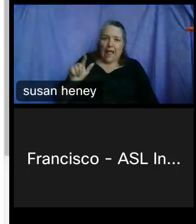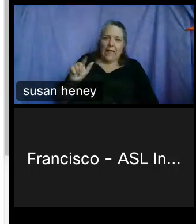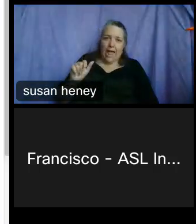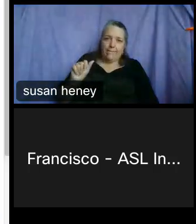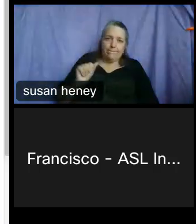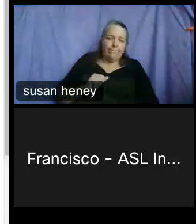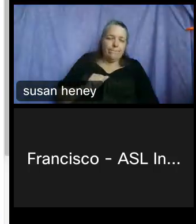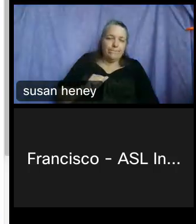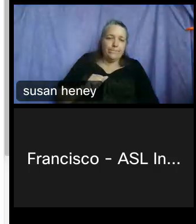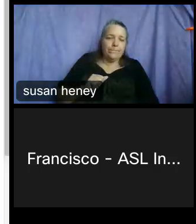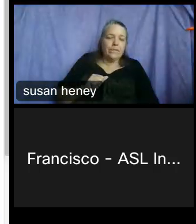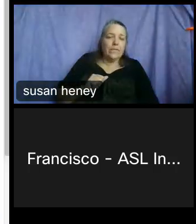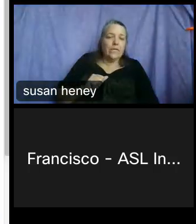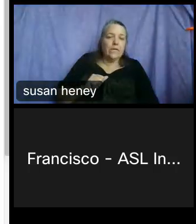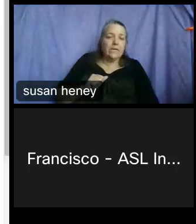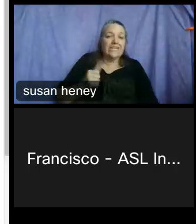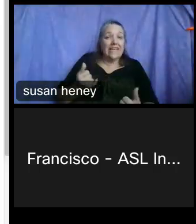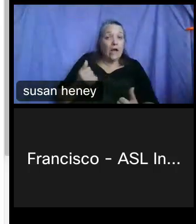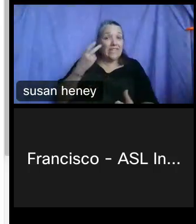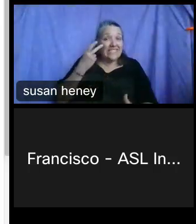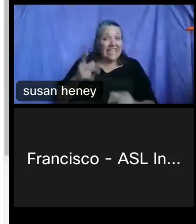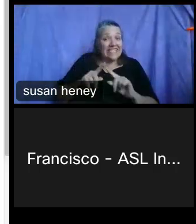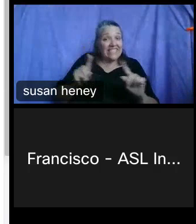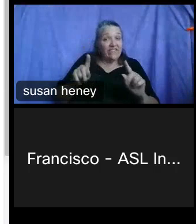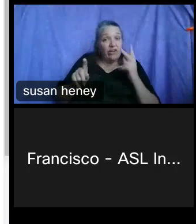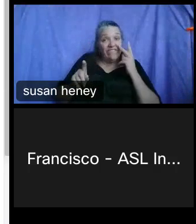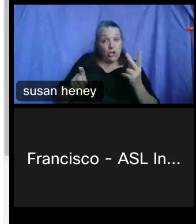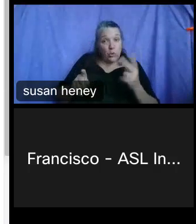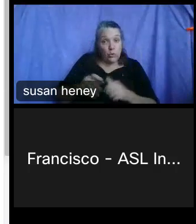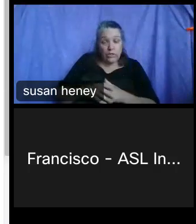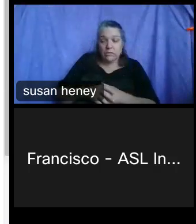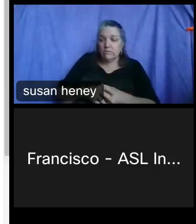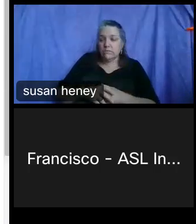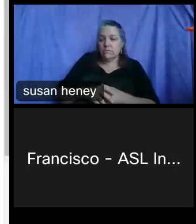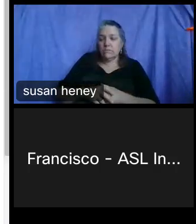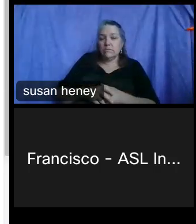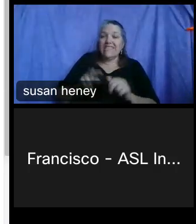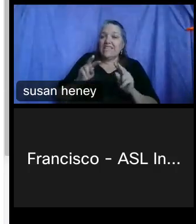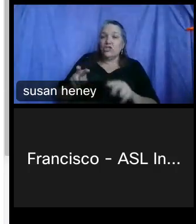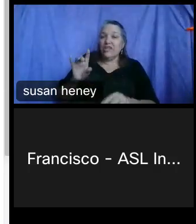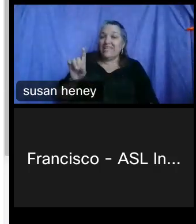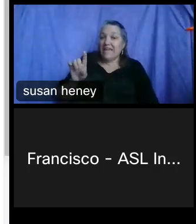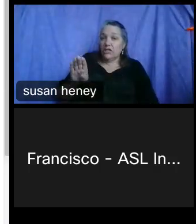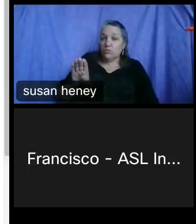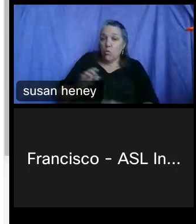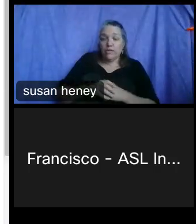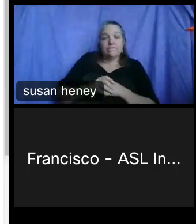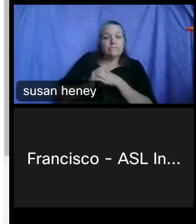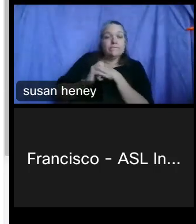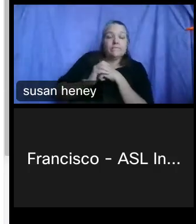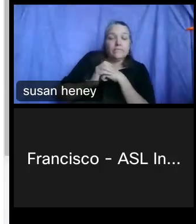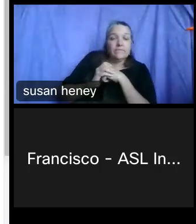time and show you a different view. Let's look at the dashboard. If I select Pennsylvania,